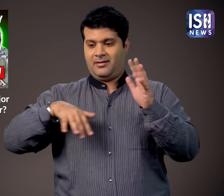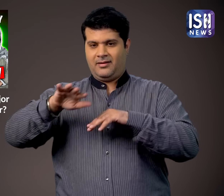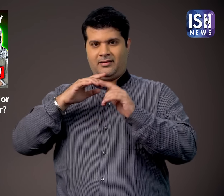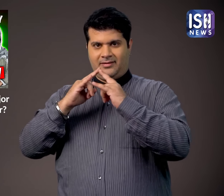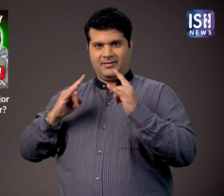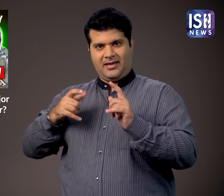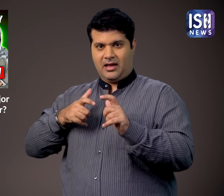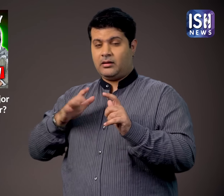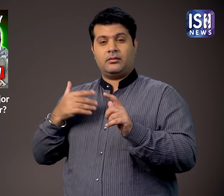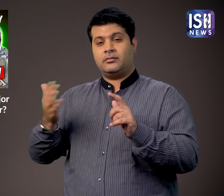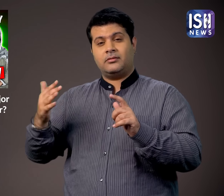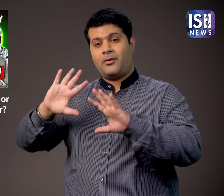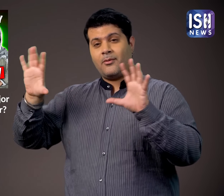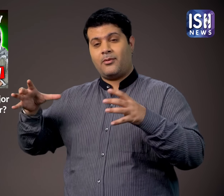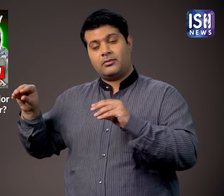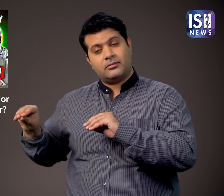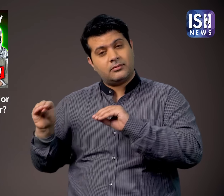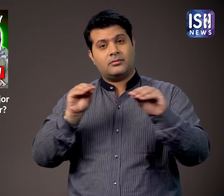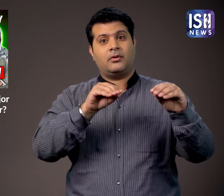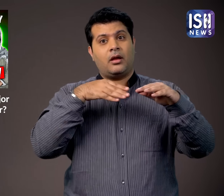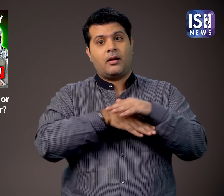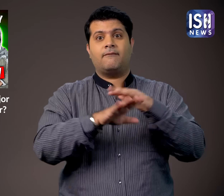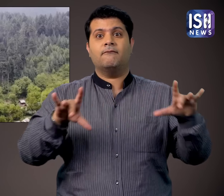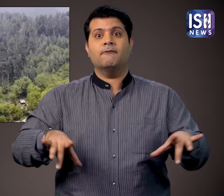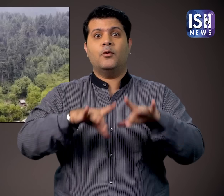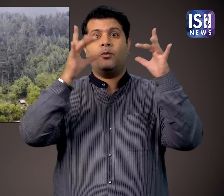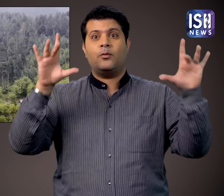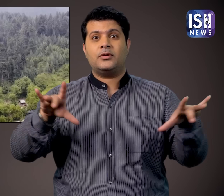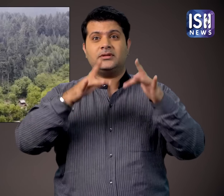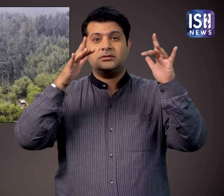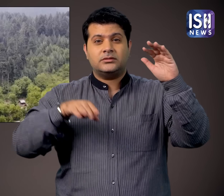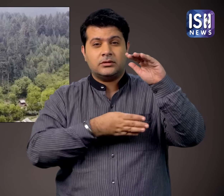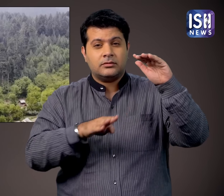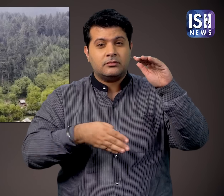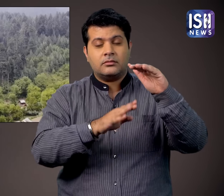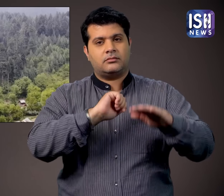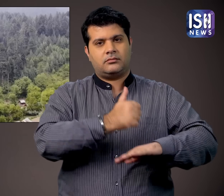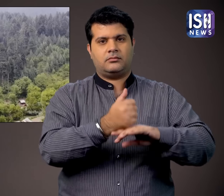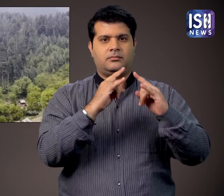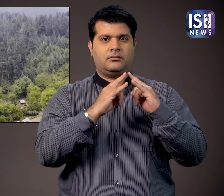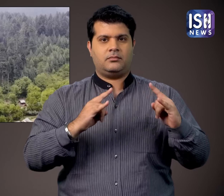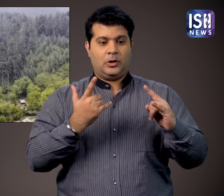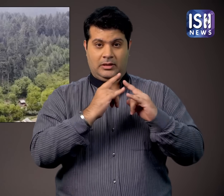Major Sharma and his team moved into the forest and set up a camp.